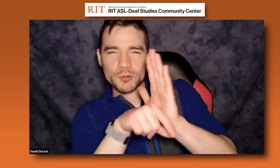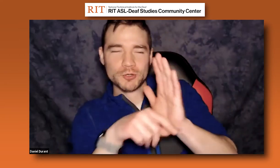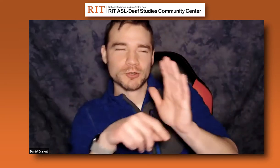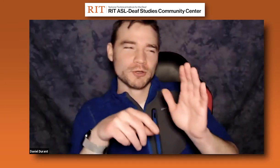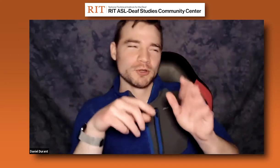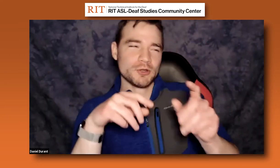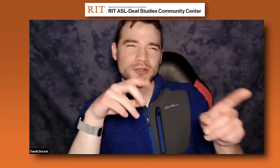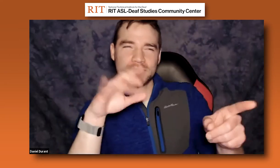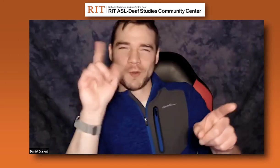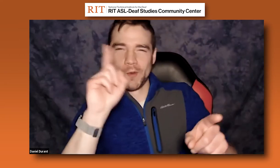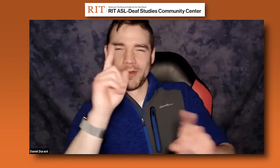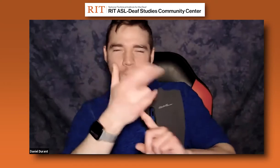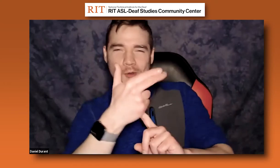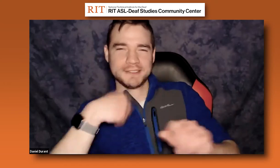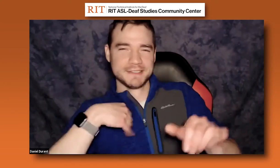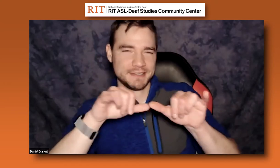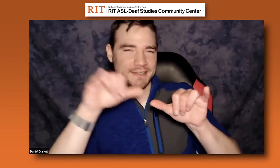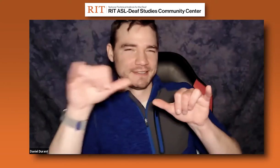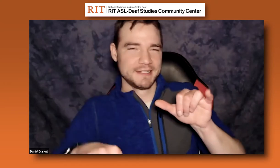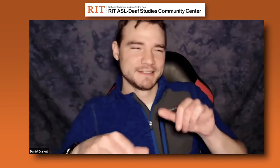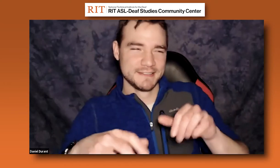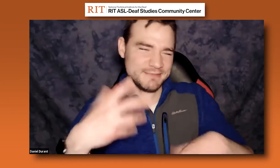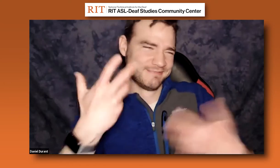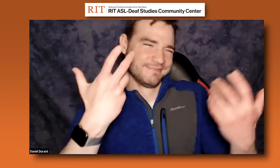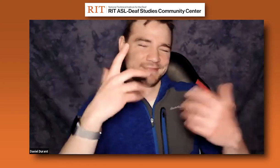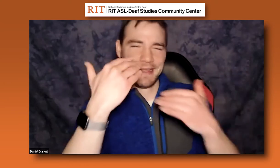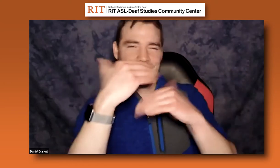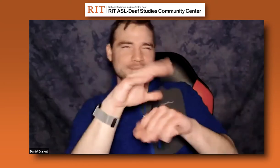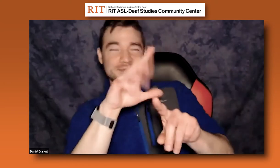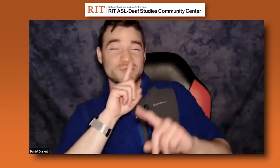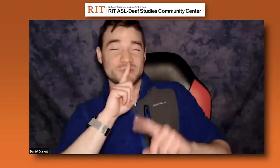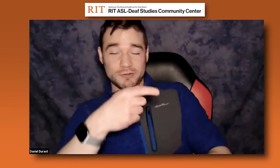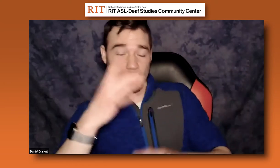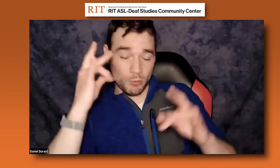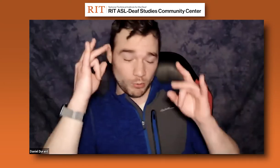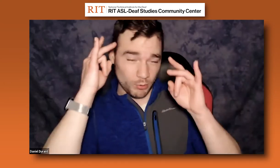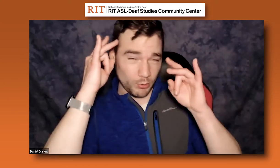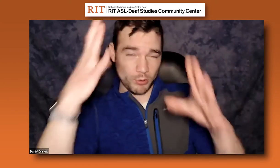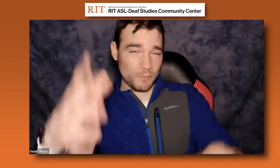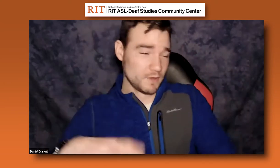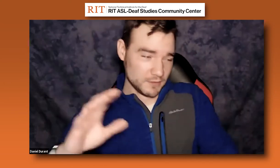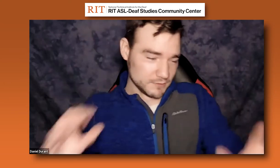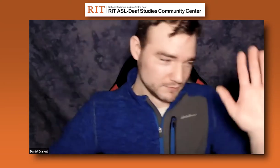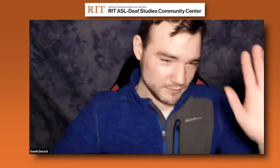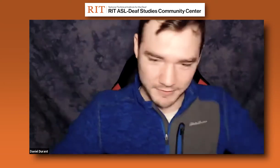So I think, in the background, you can see this hotel. It was just awful, but I'll show you a clip